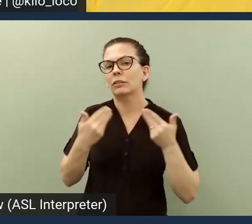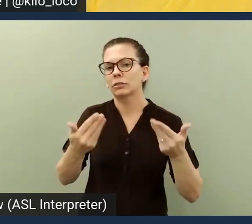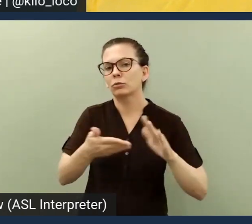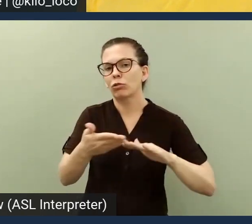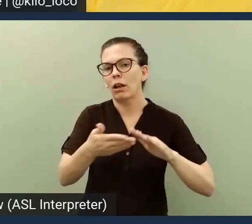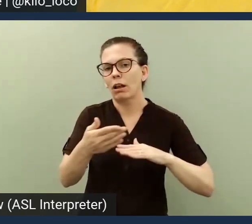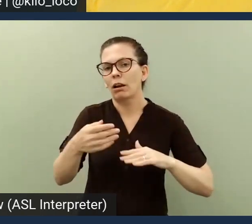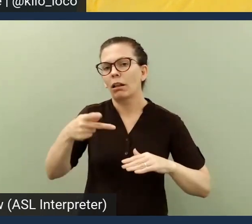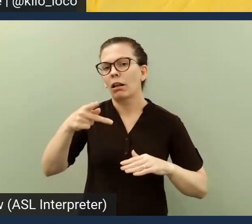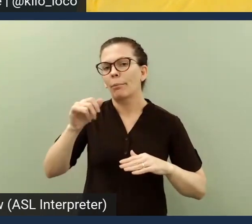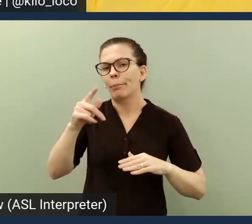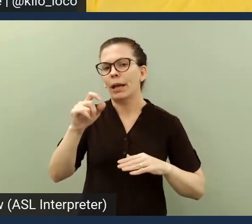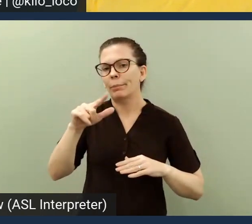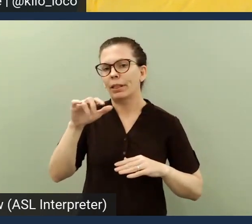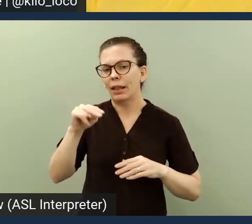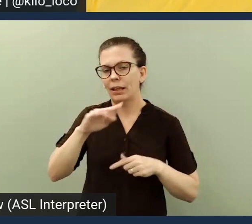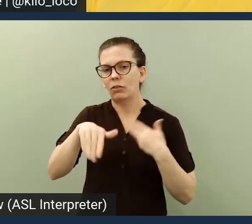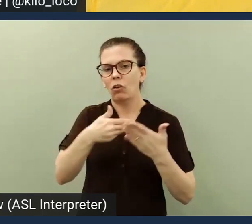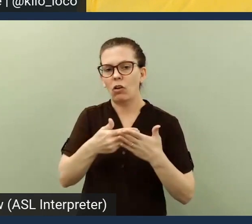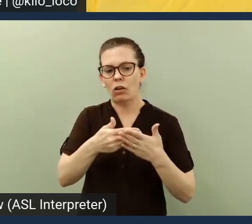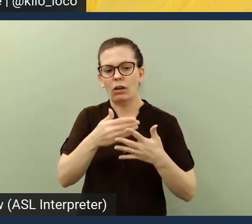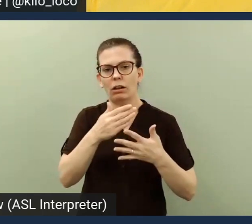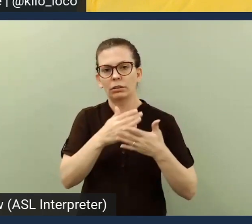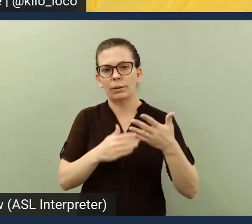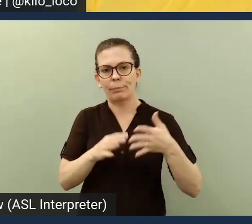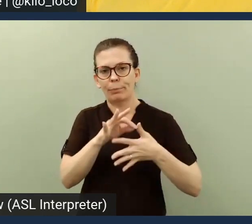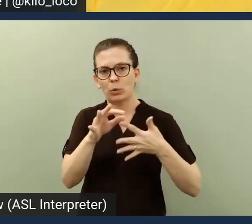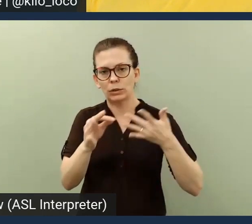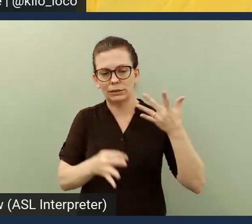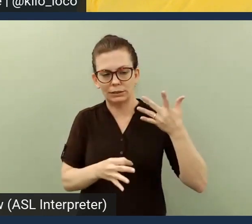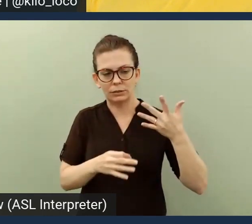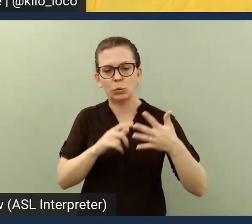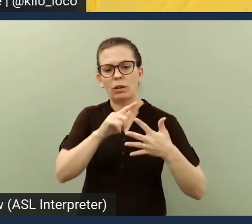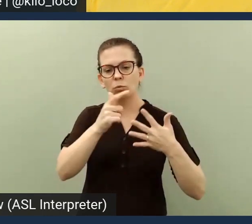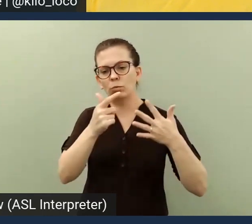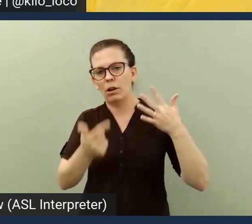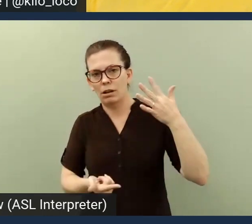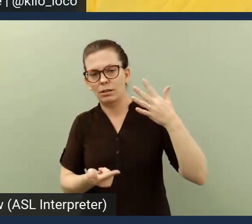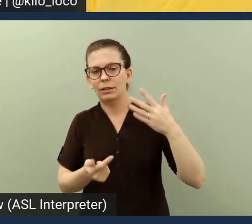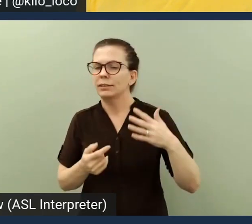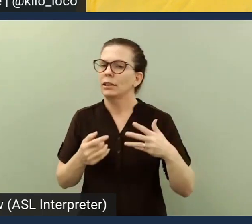where all of the components will run one after the other, so it's a great way to orchestrate